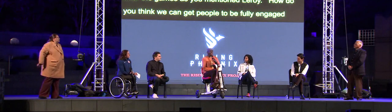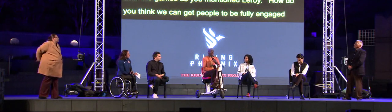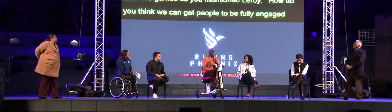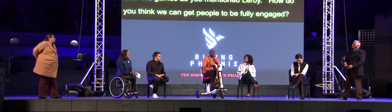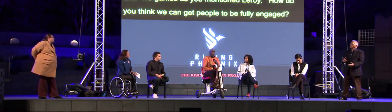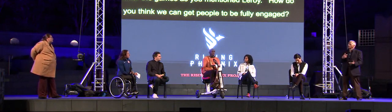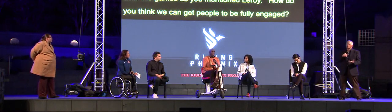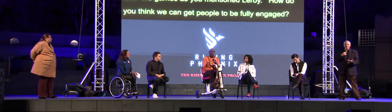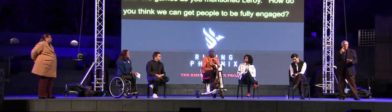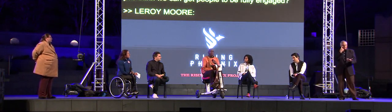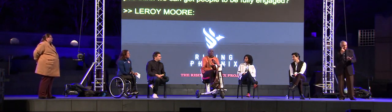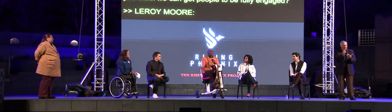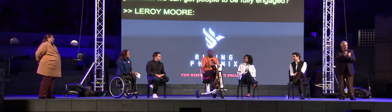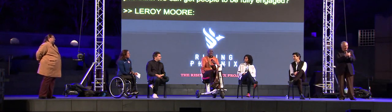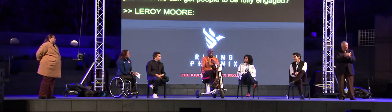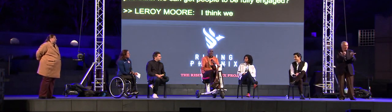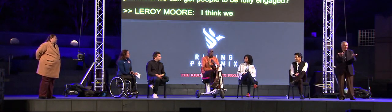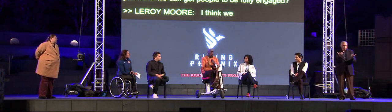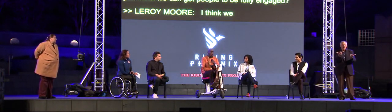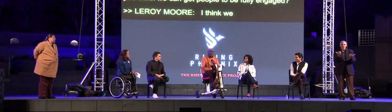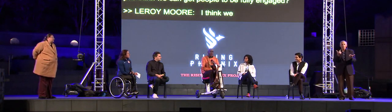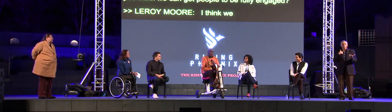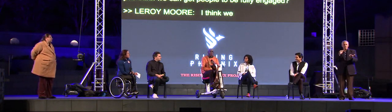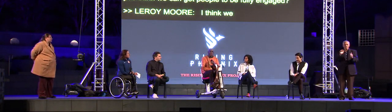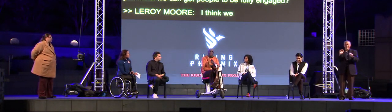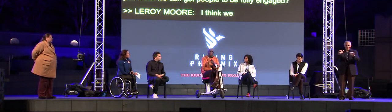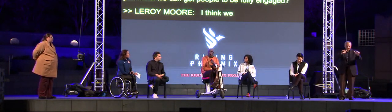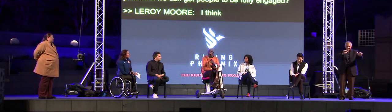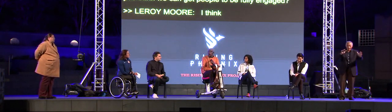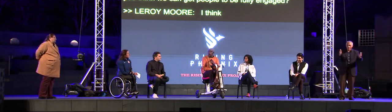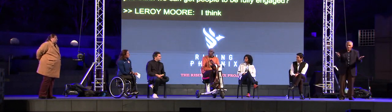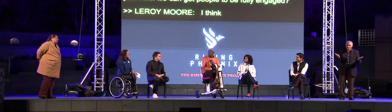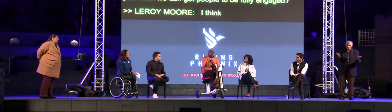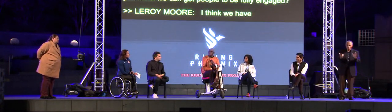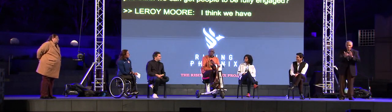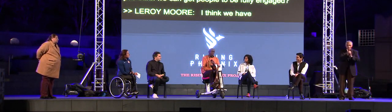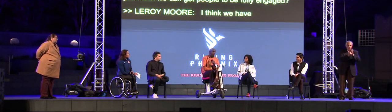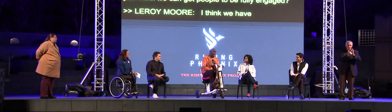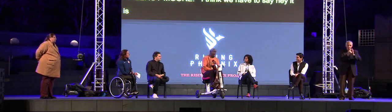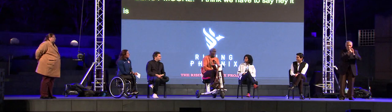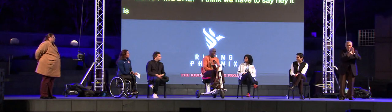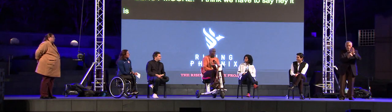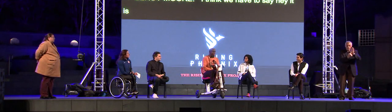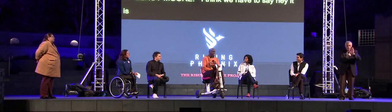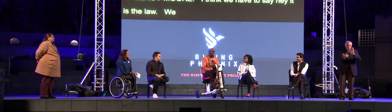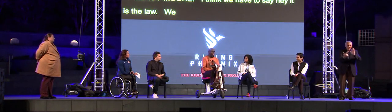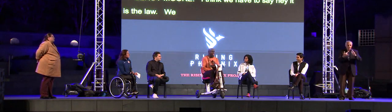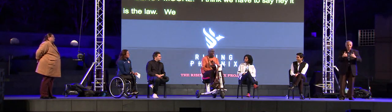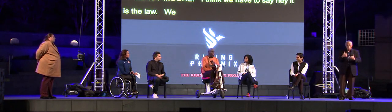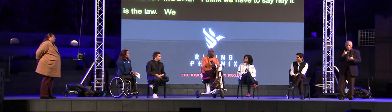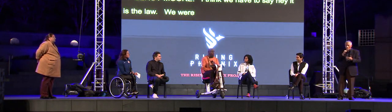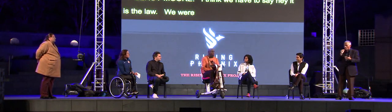I think we need to say, hey, it's the law. We were not asking for anything.